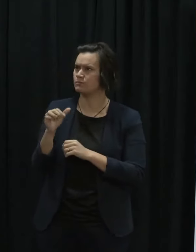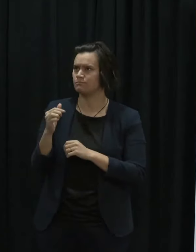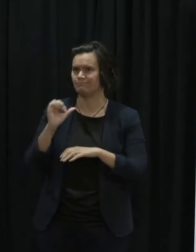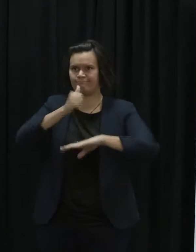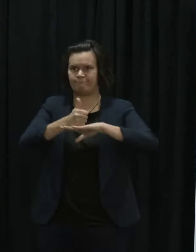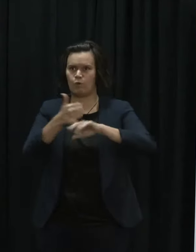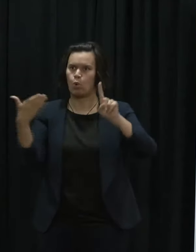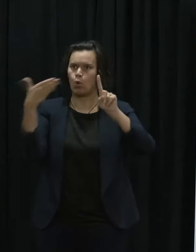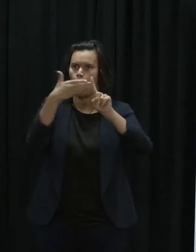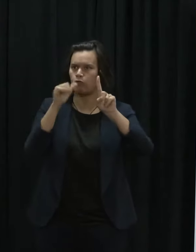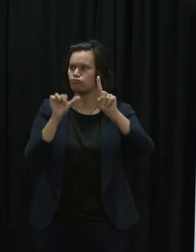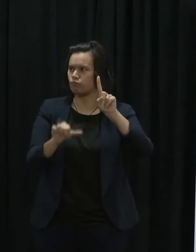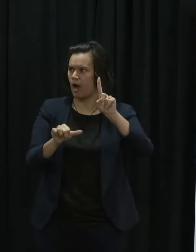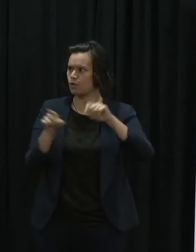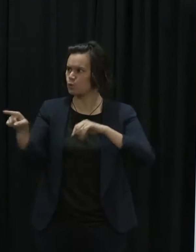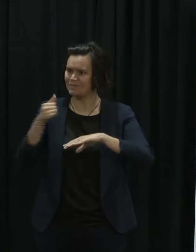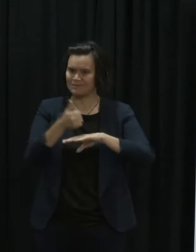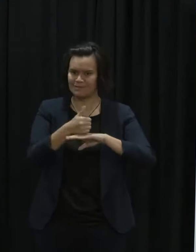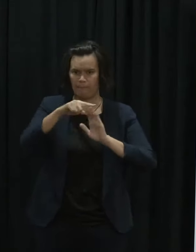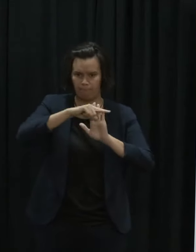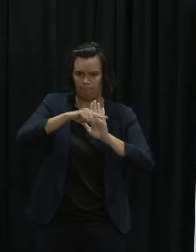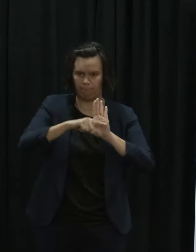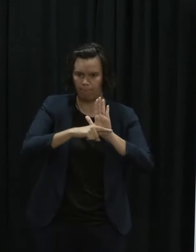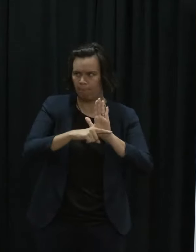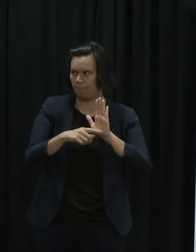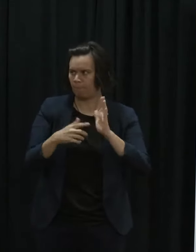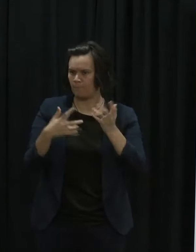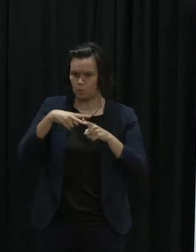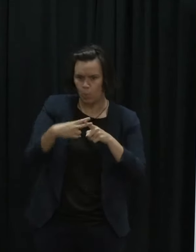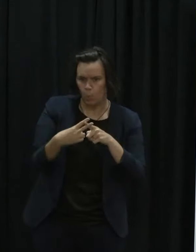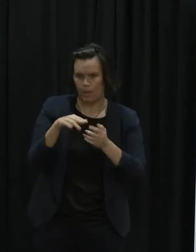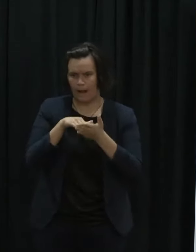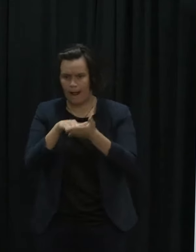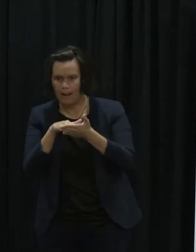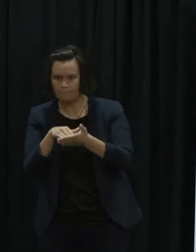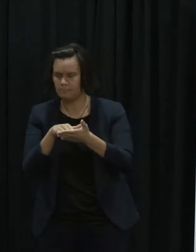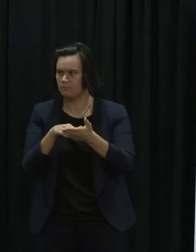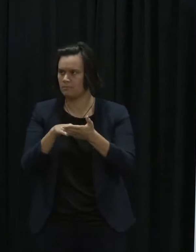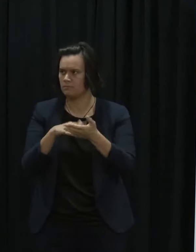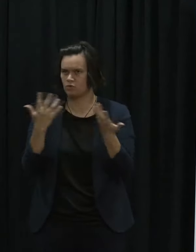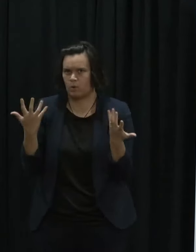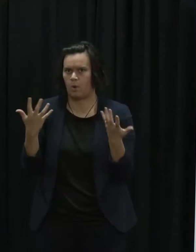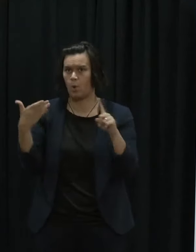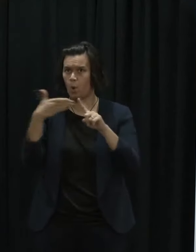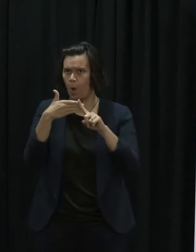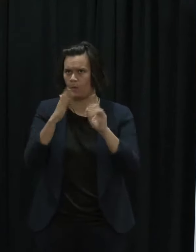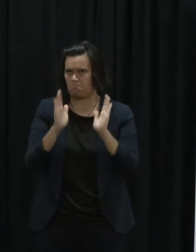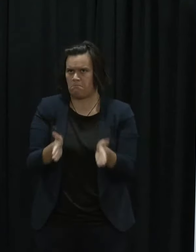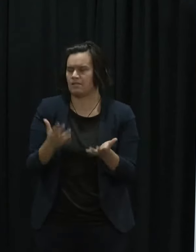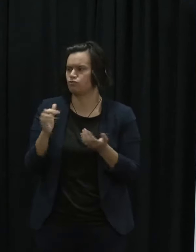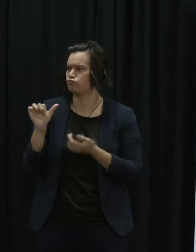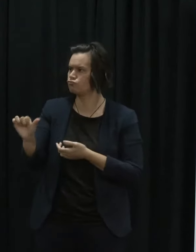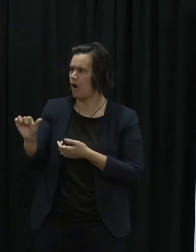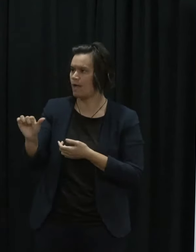Last one, Jenna.